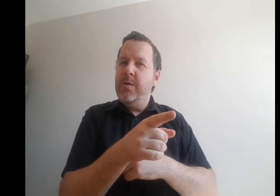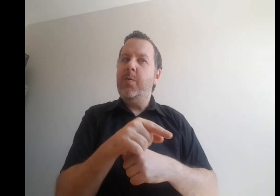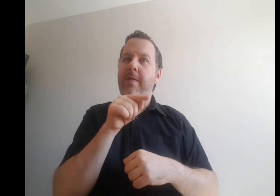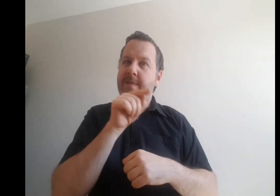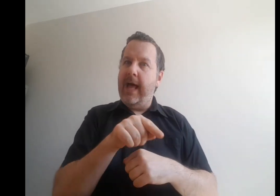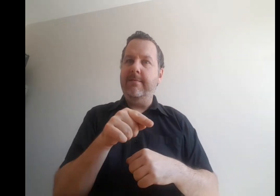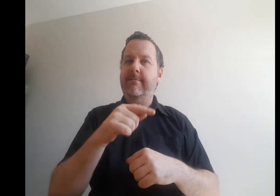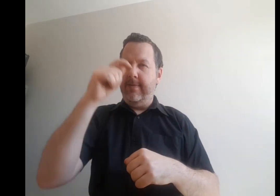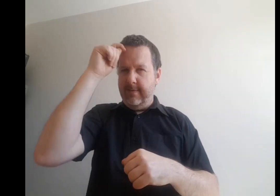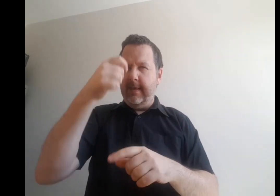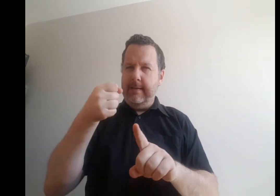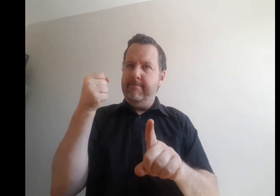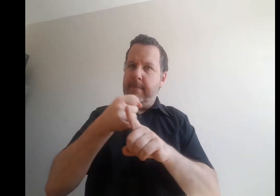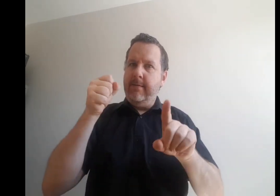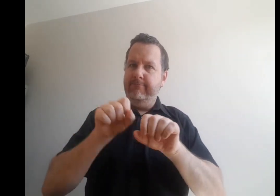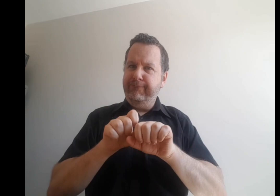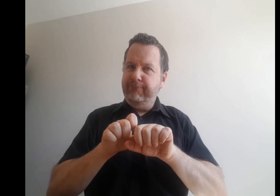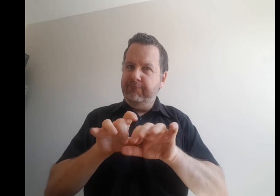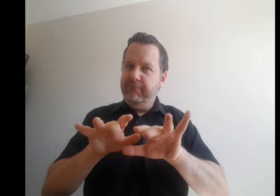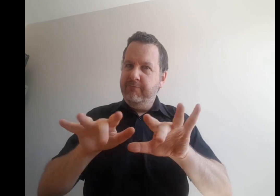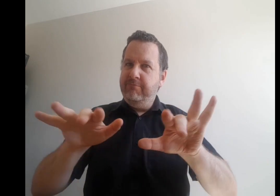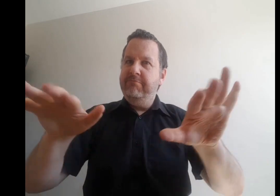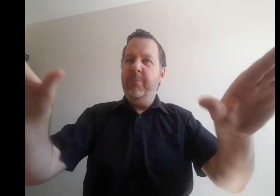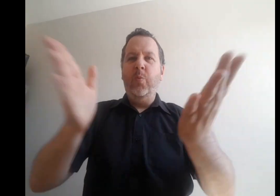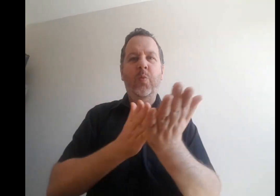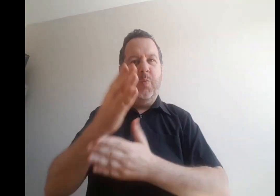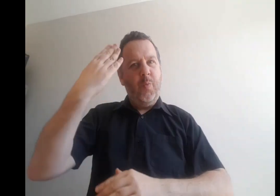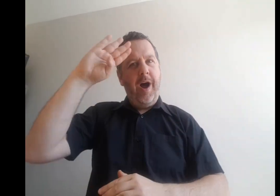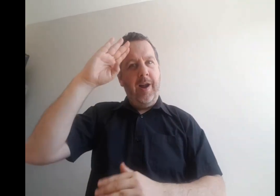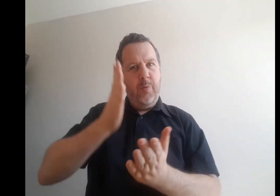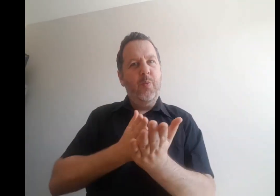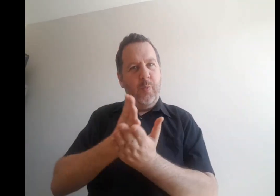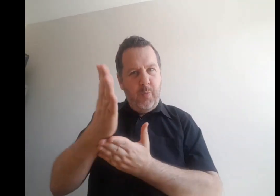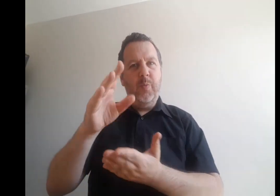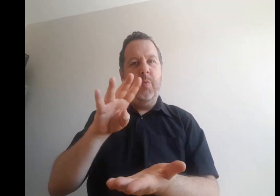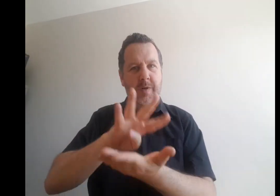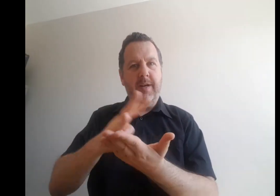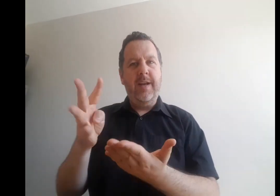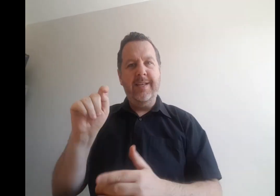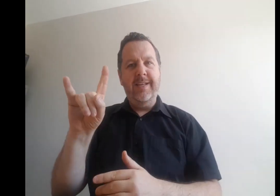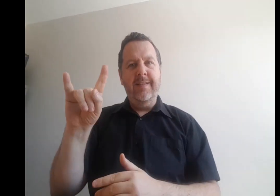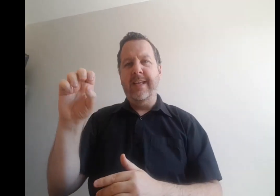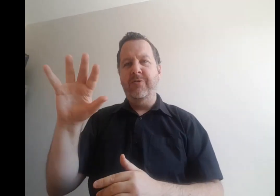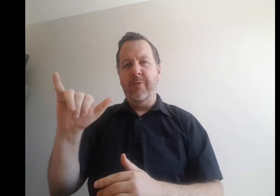Definitely, you saw that kind of ripple through the country as the 19th century progressed.